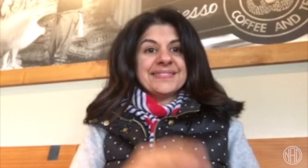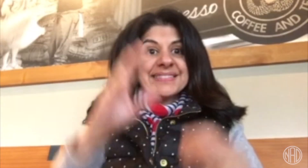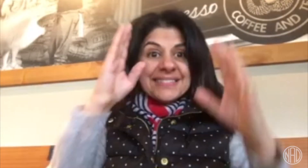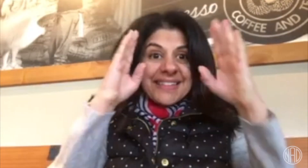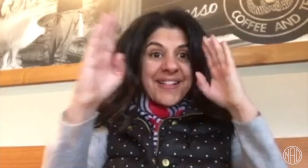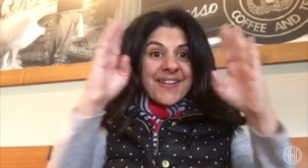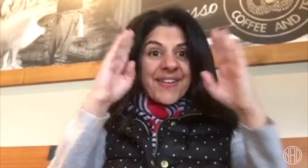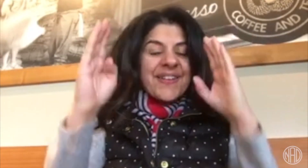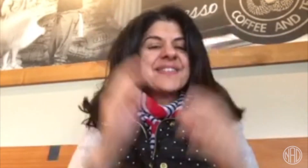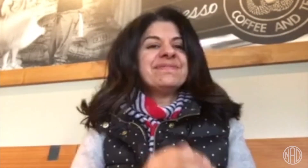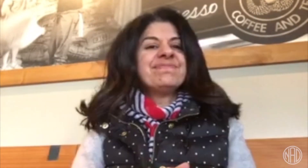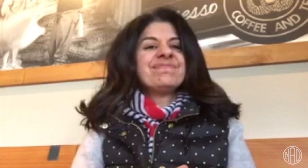Hello!